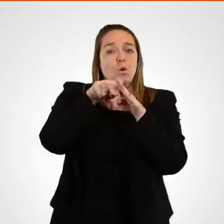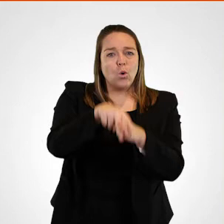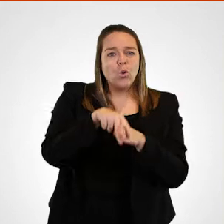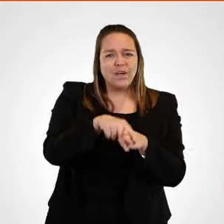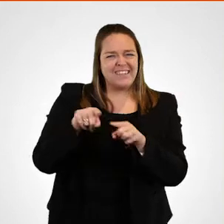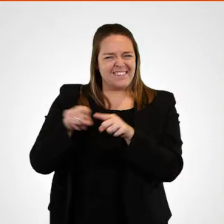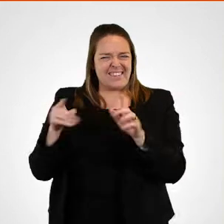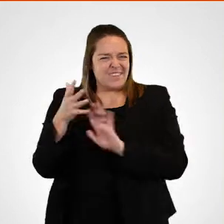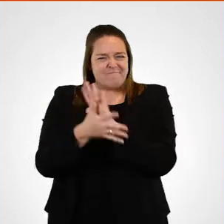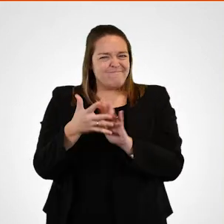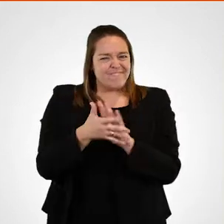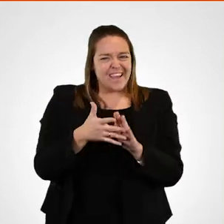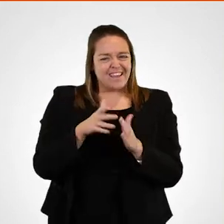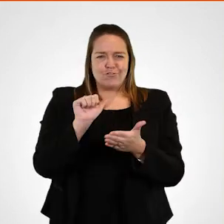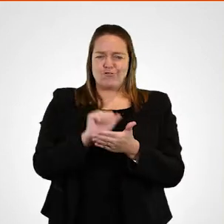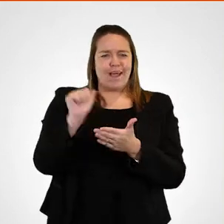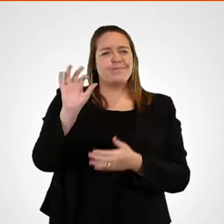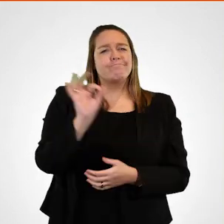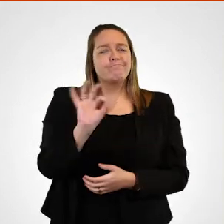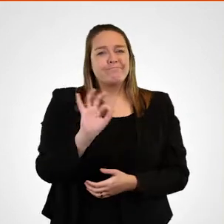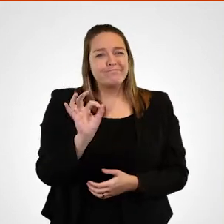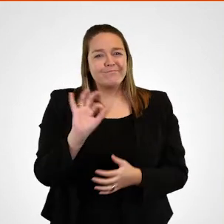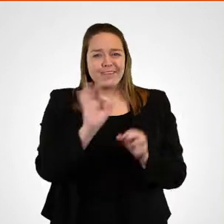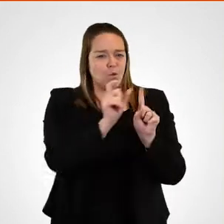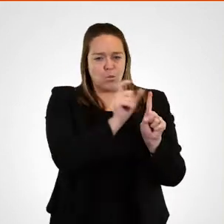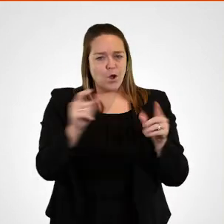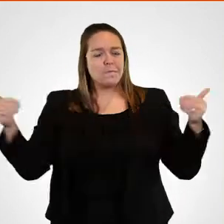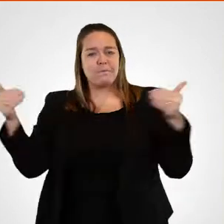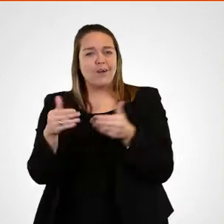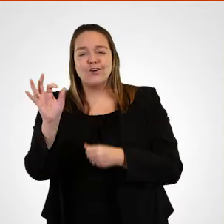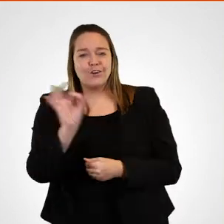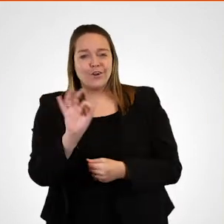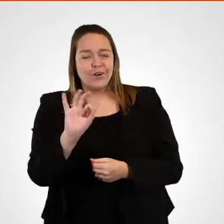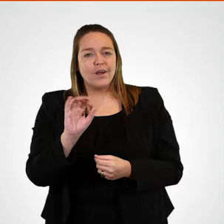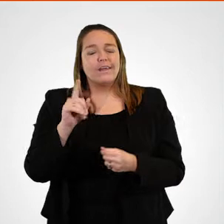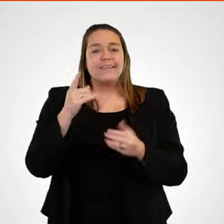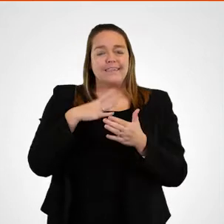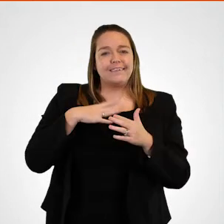None of those mean exactly what they mean word for word and frequently we have to teach those